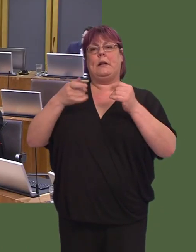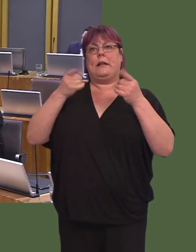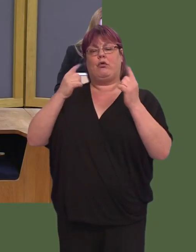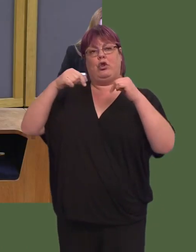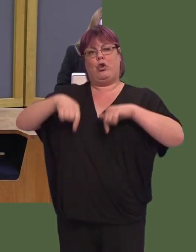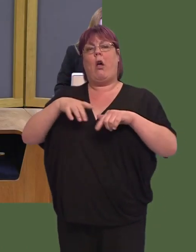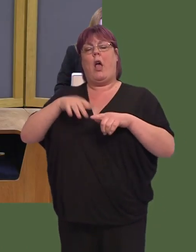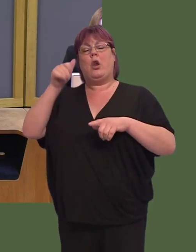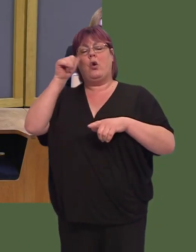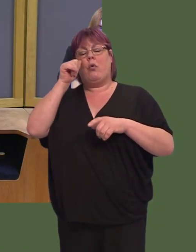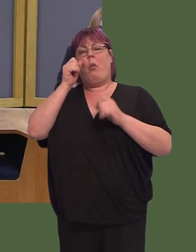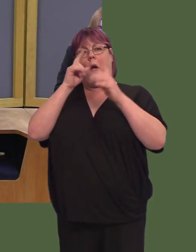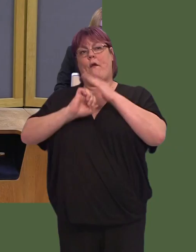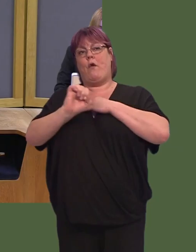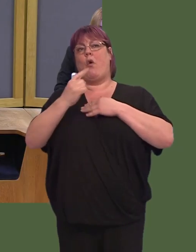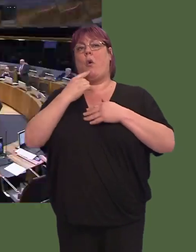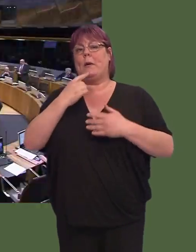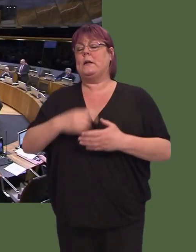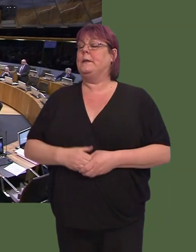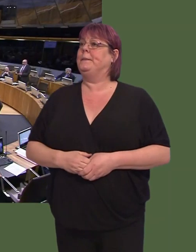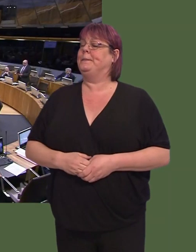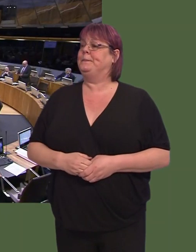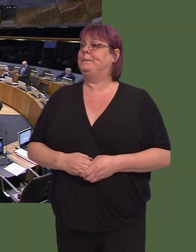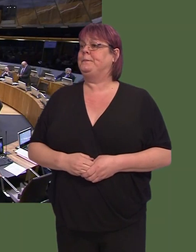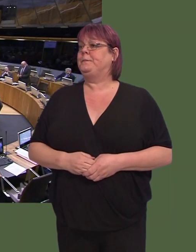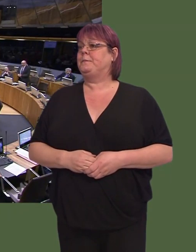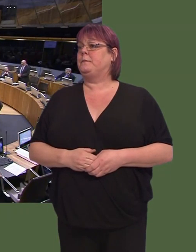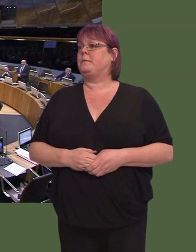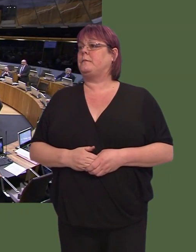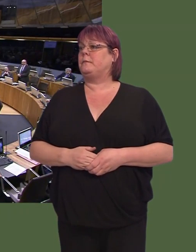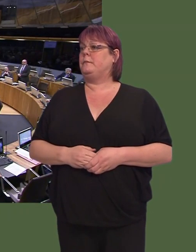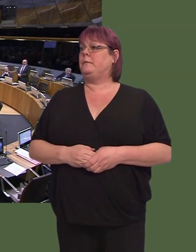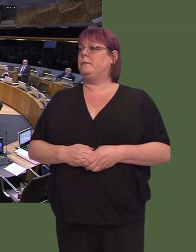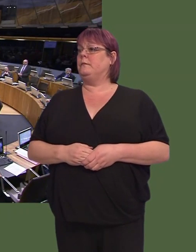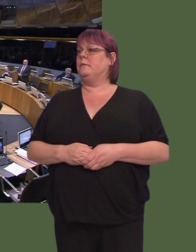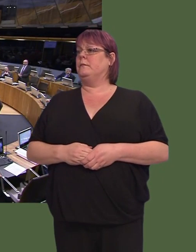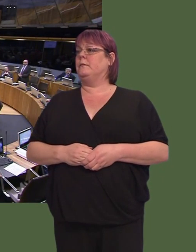Simon Thomas AM: I'm sure you're not going to go ahead of the public inquiry, as you